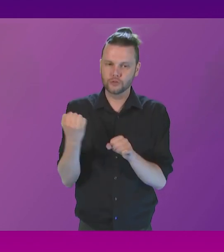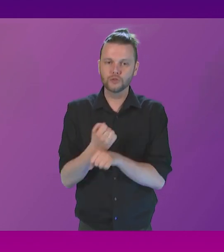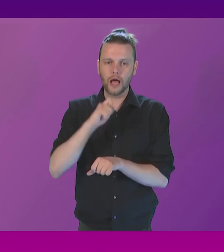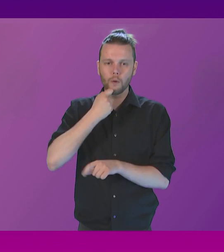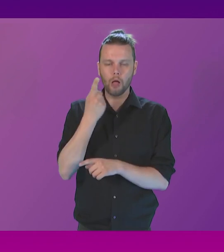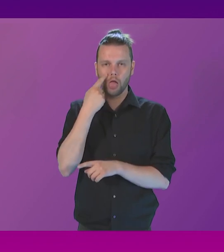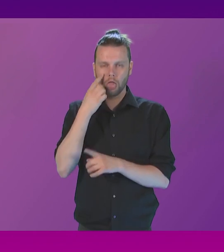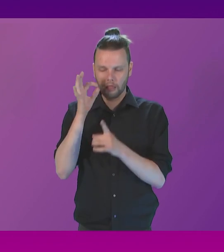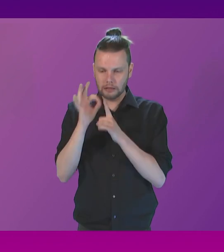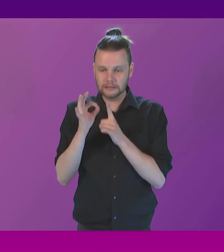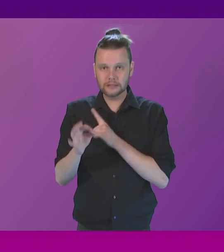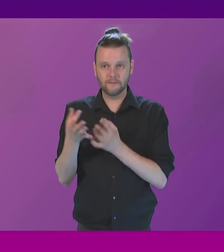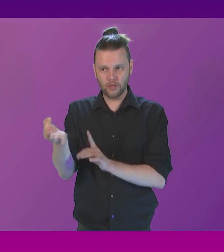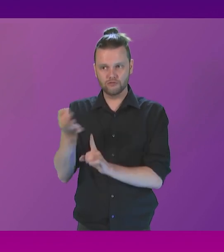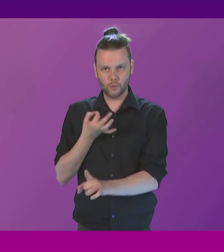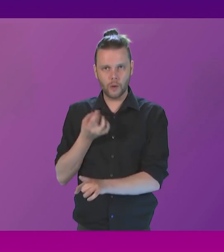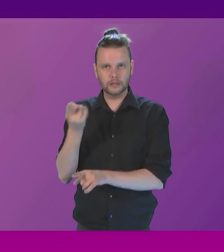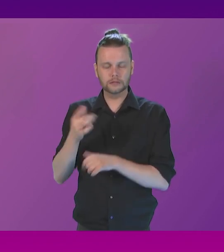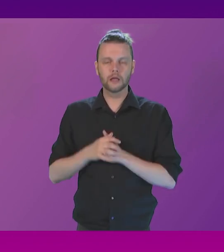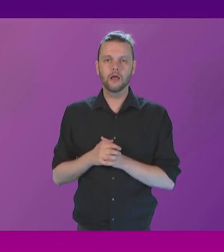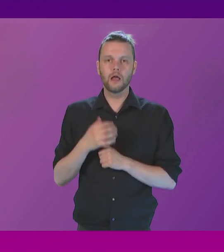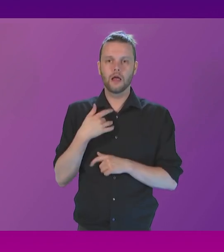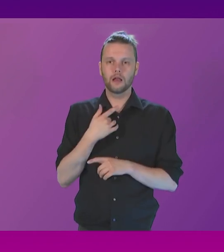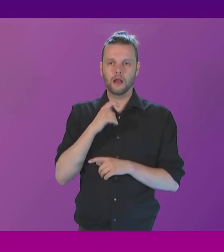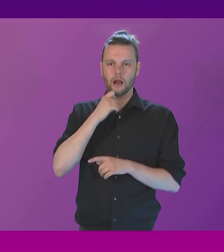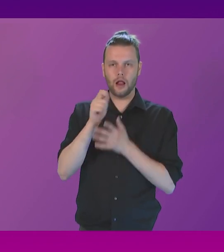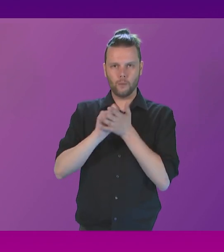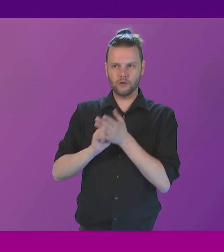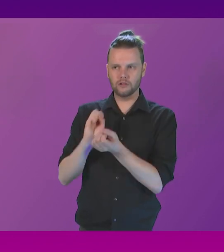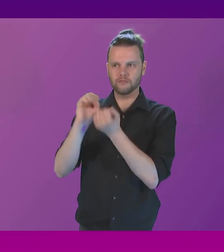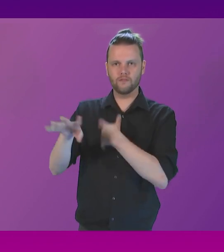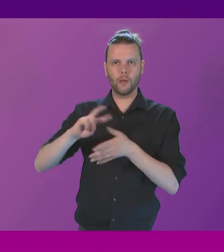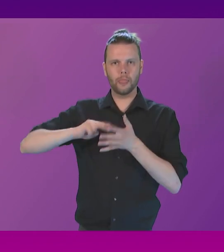the detail of Mark Ruskell’s request and write to him in due course about our plans moving forward.